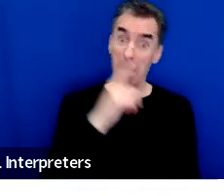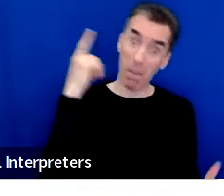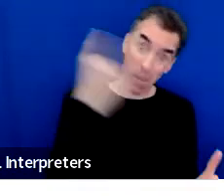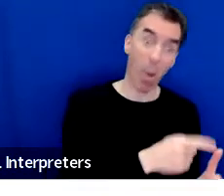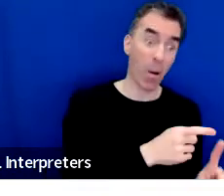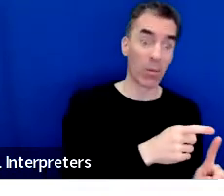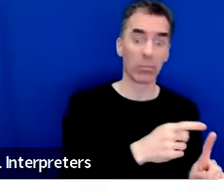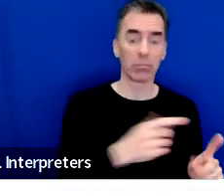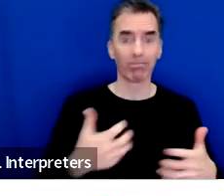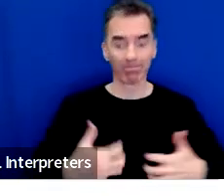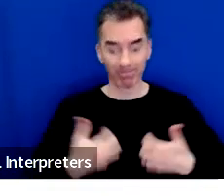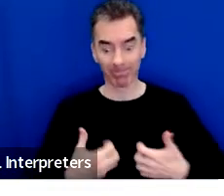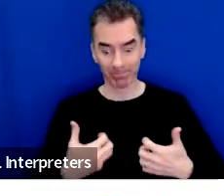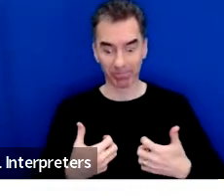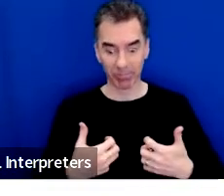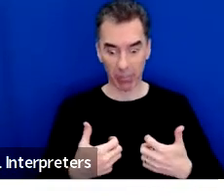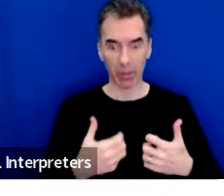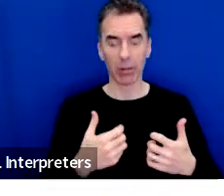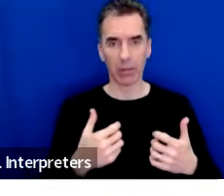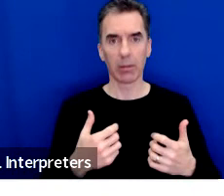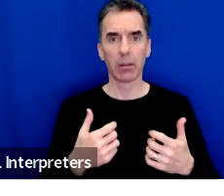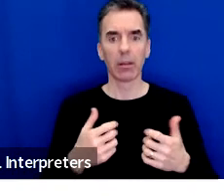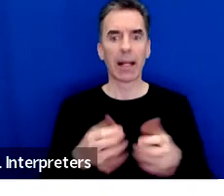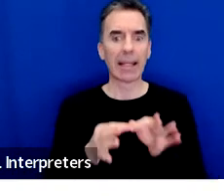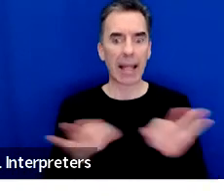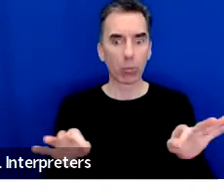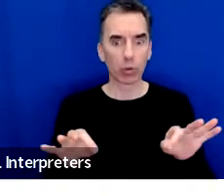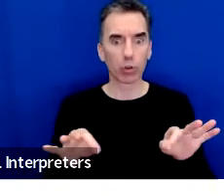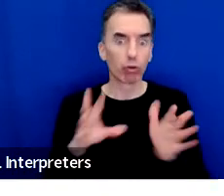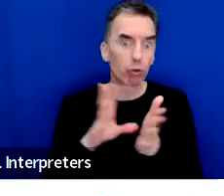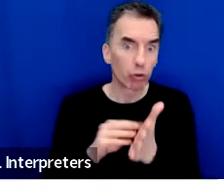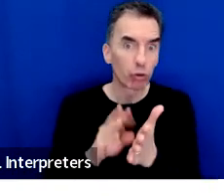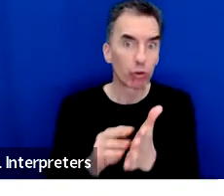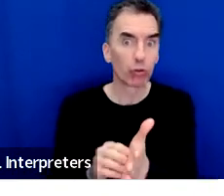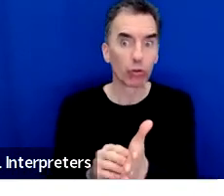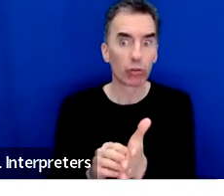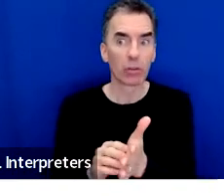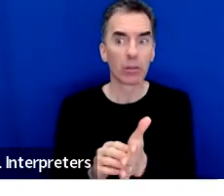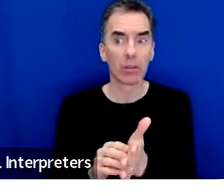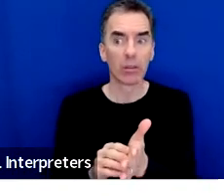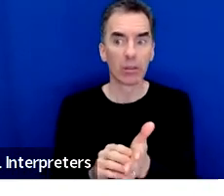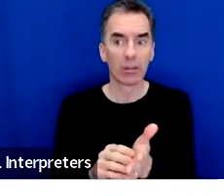chances language, language learning because spoiler alert, chimpanzees do not read language.